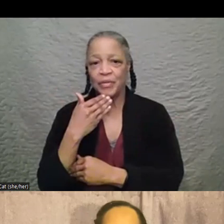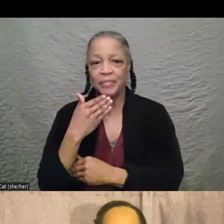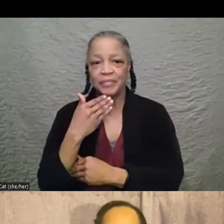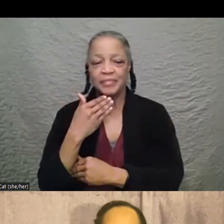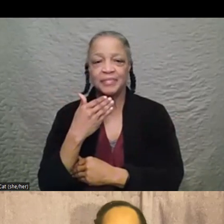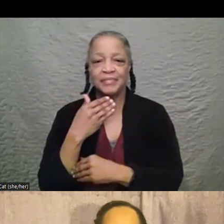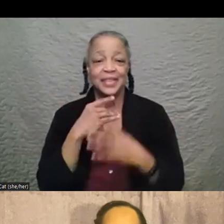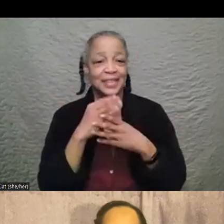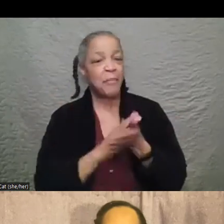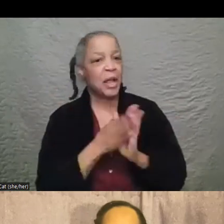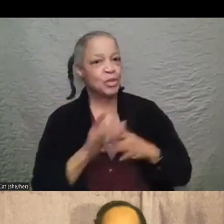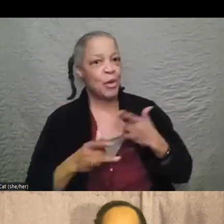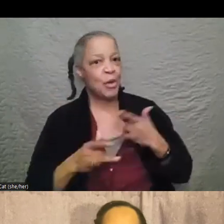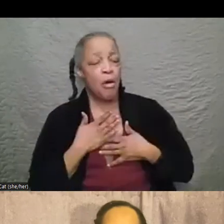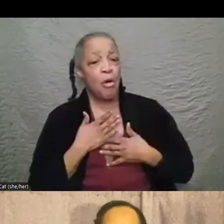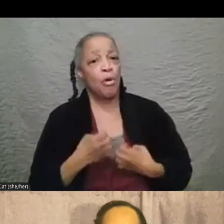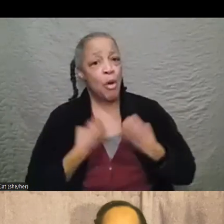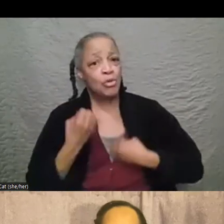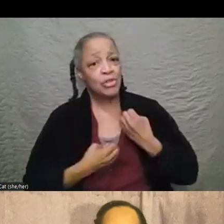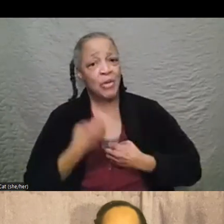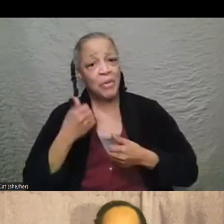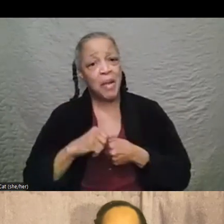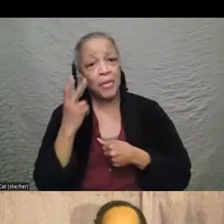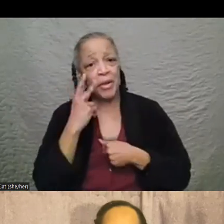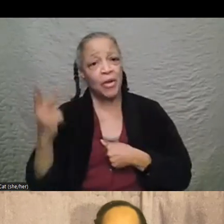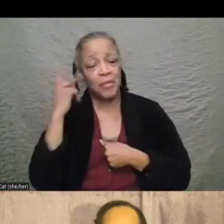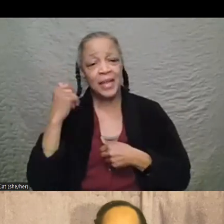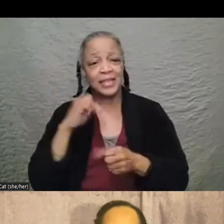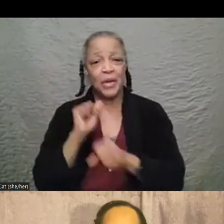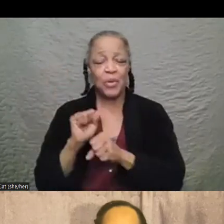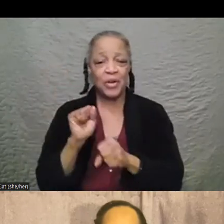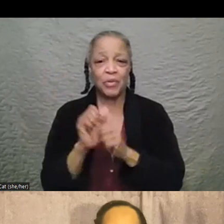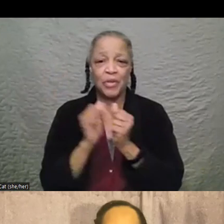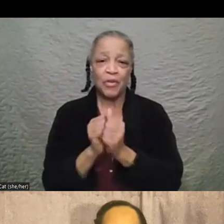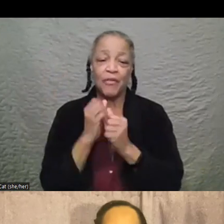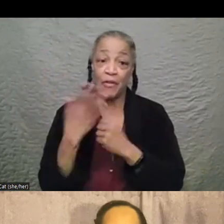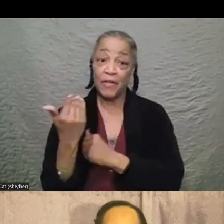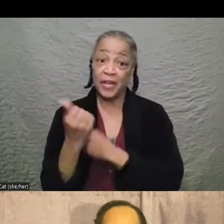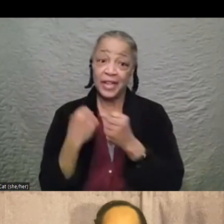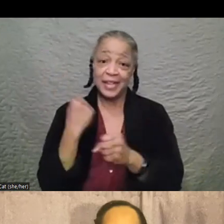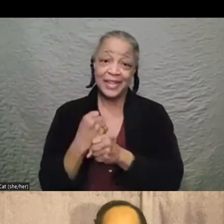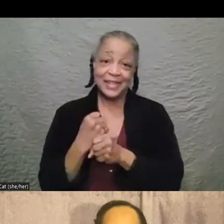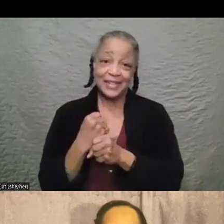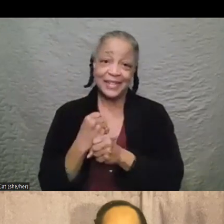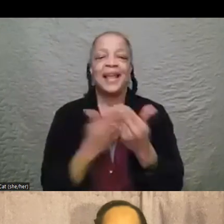emotional remembering her because I worked with her for 15 years.